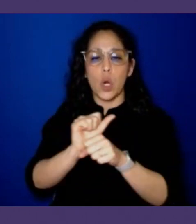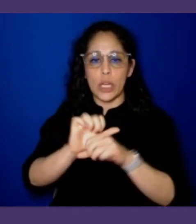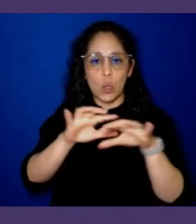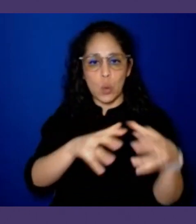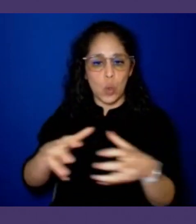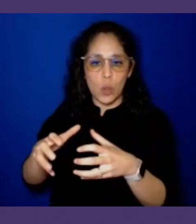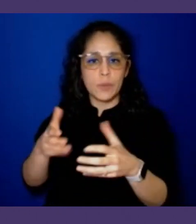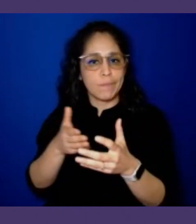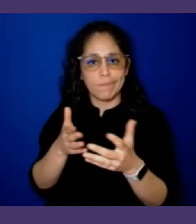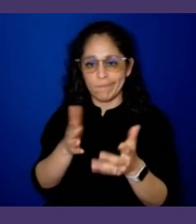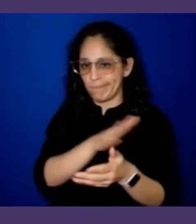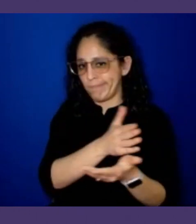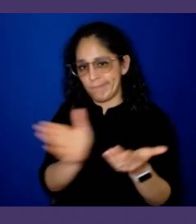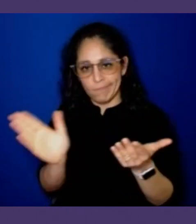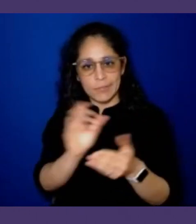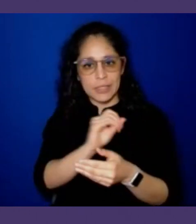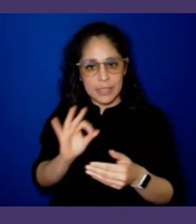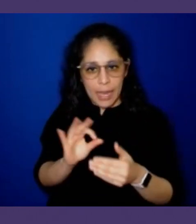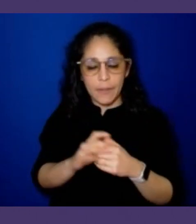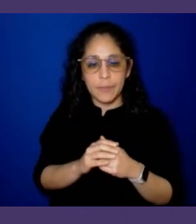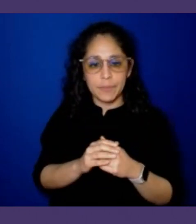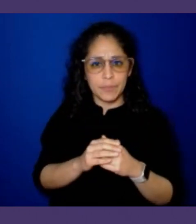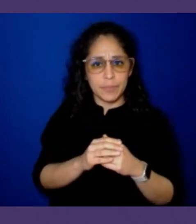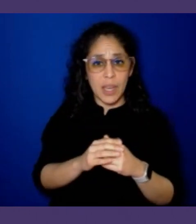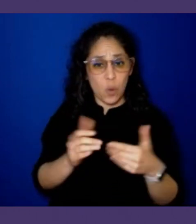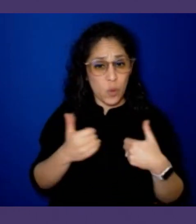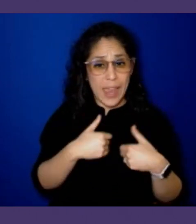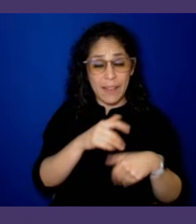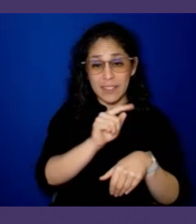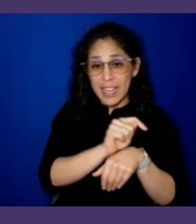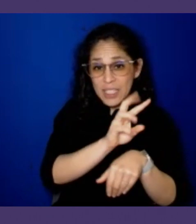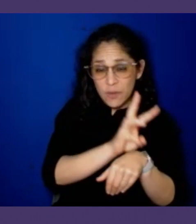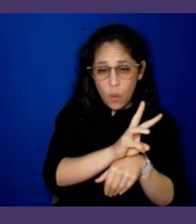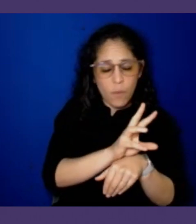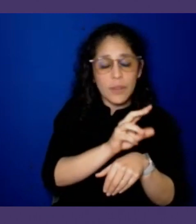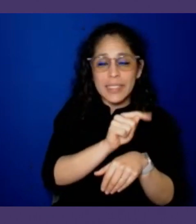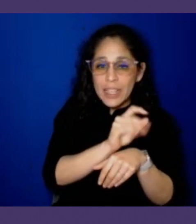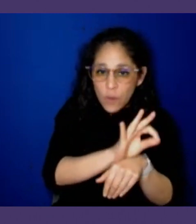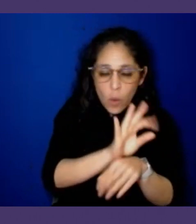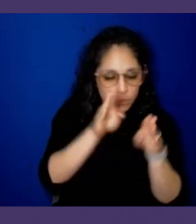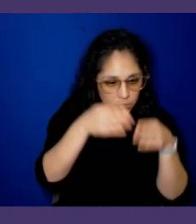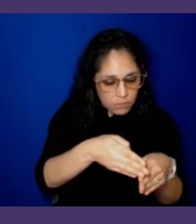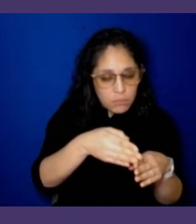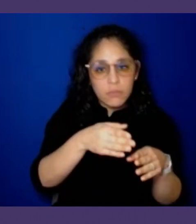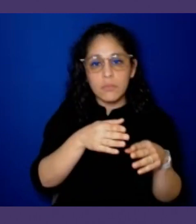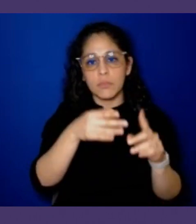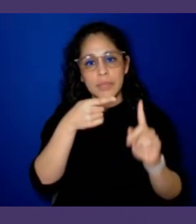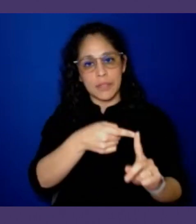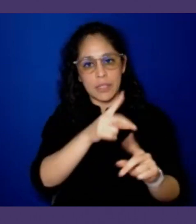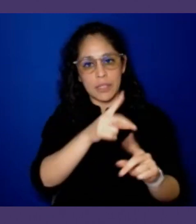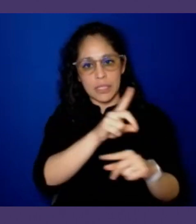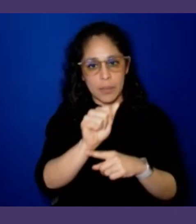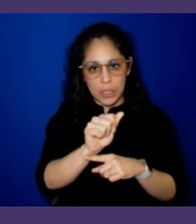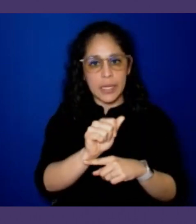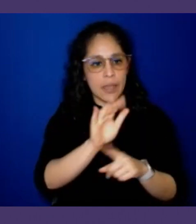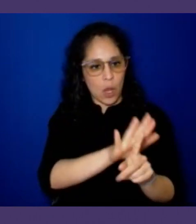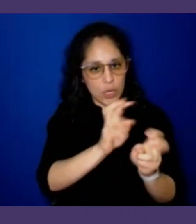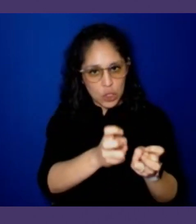focus on specific disabilities to help discuss specific issues and bring those to the broader work.